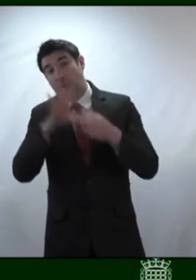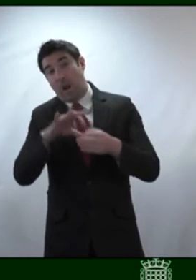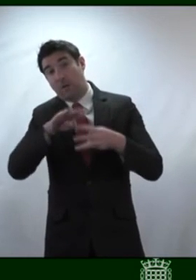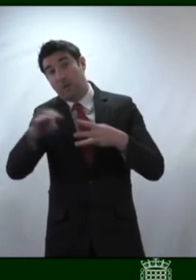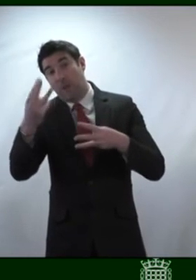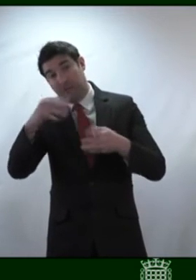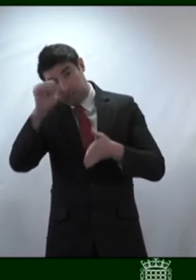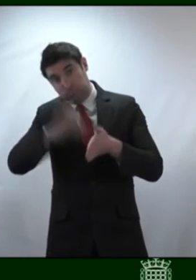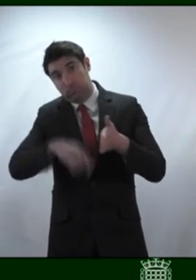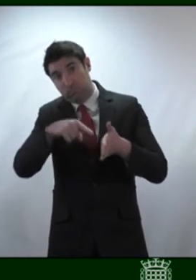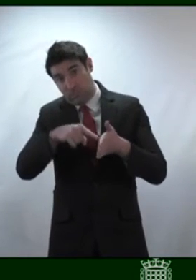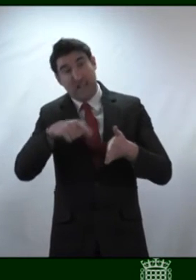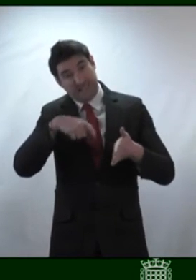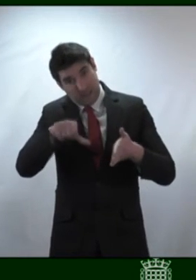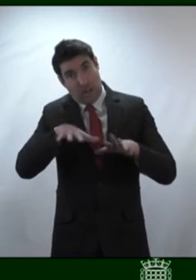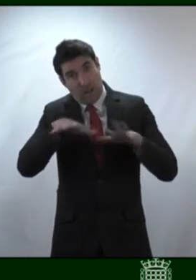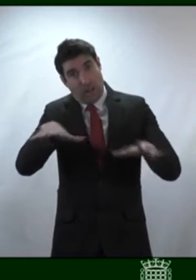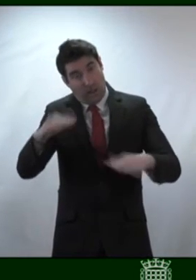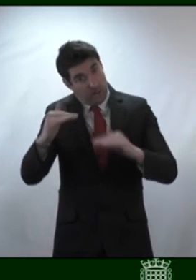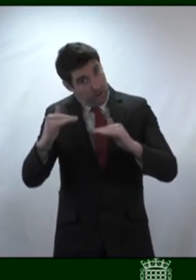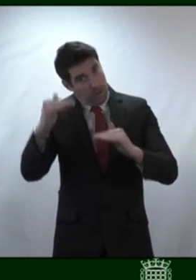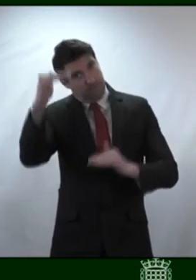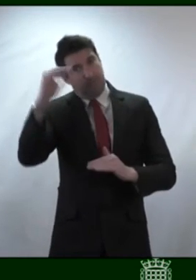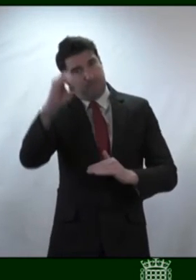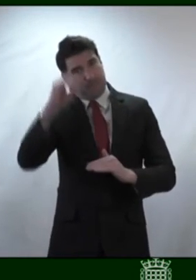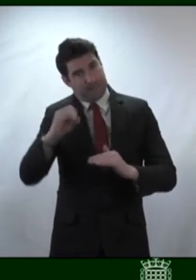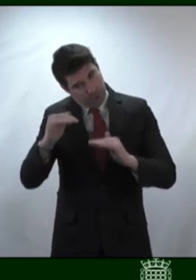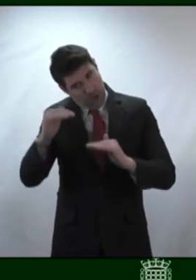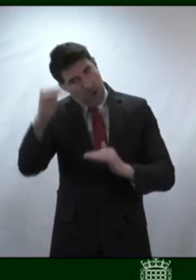the concern that I put to the Prime Minister two weeks ago, when he said, “Just back us anyway.”